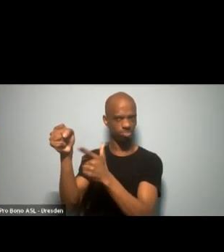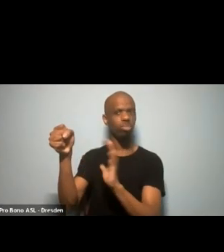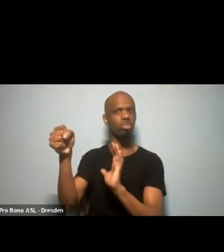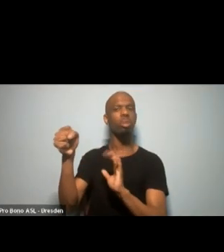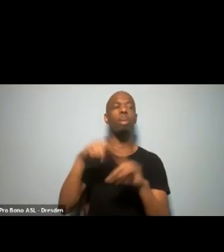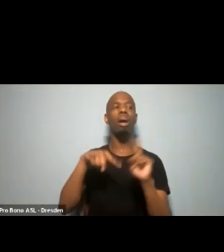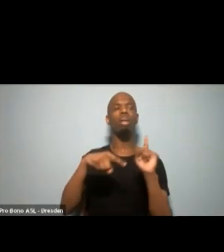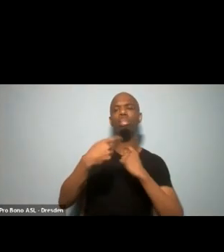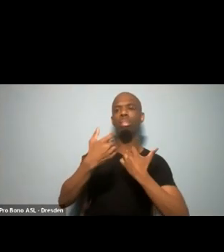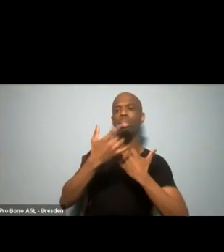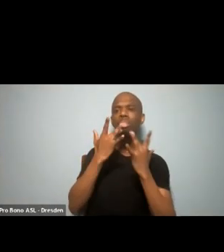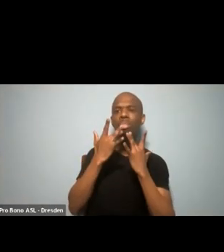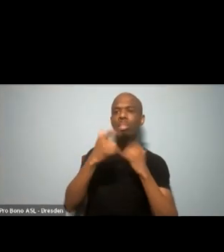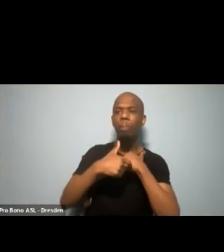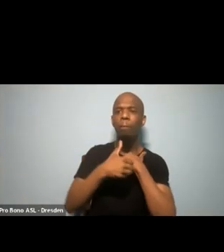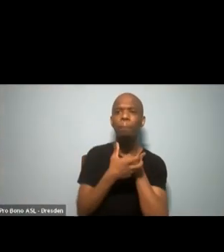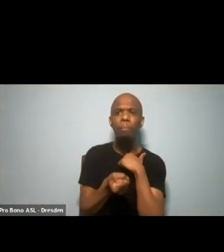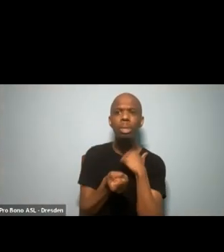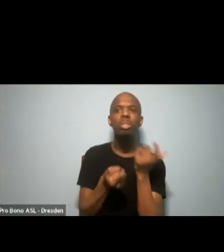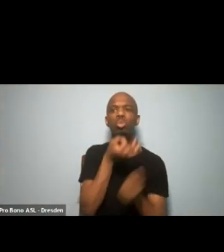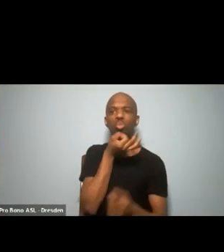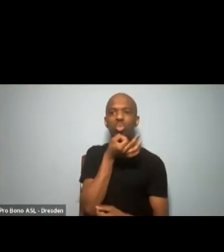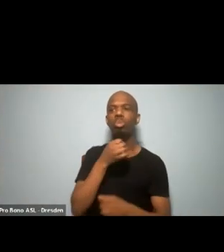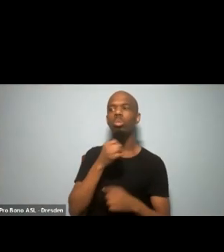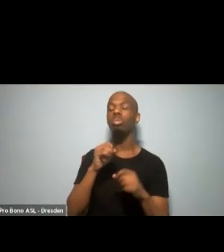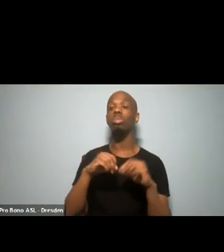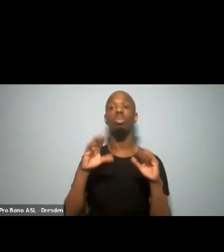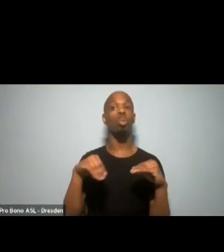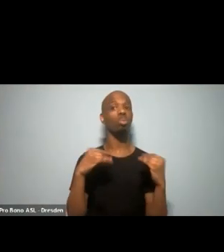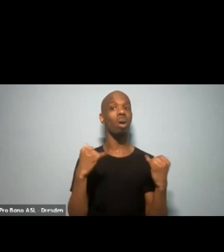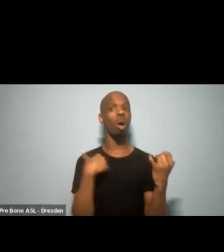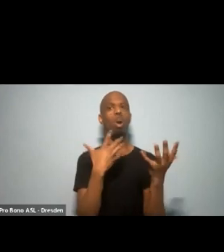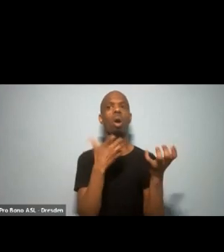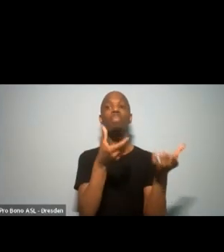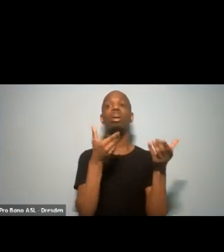I'm gonna invite Dr. John, Dr. Olusola John,